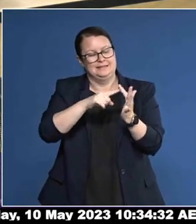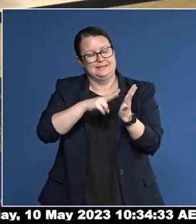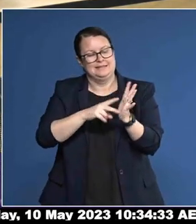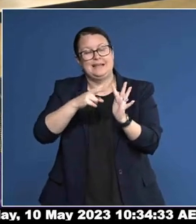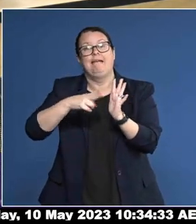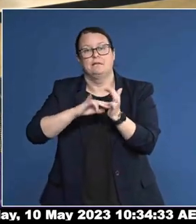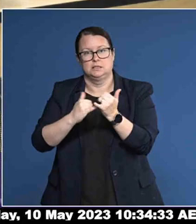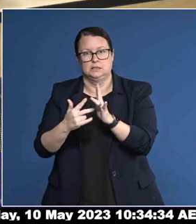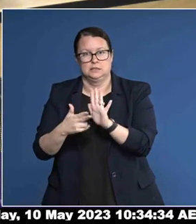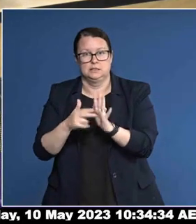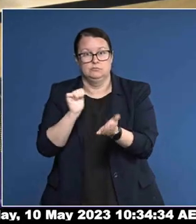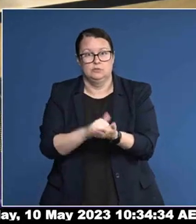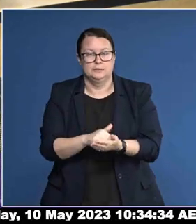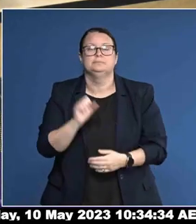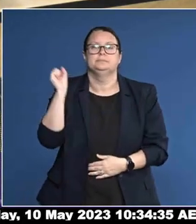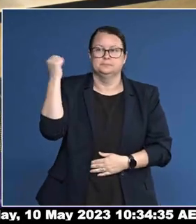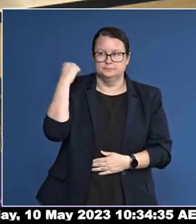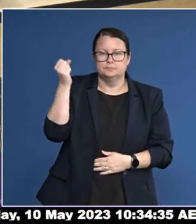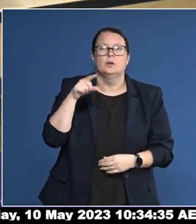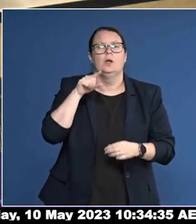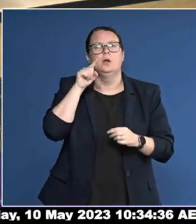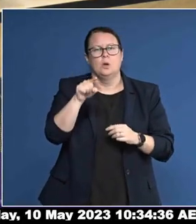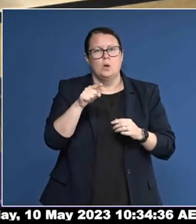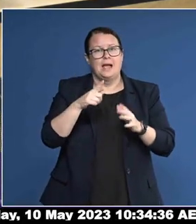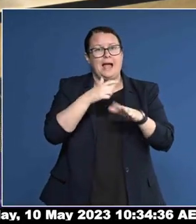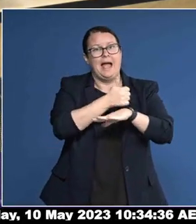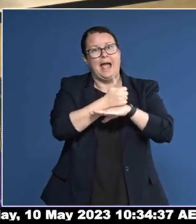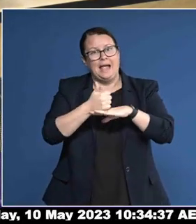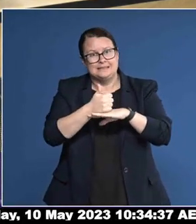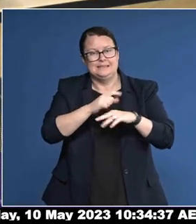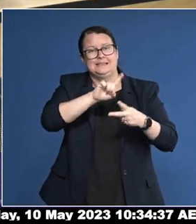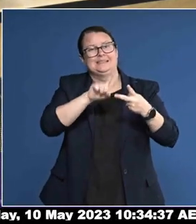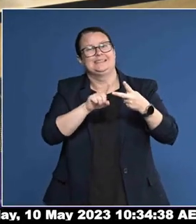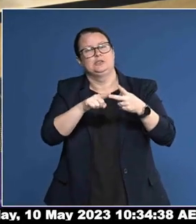You're the Acting Assistant Director-General, Disability, Inclusion and